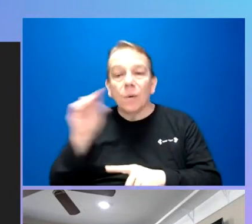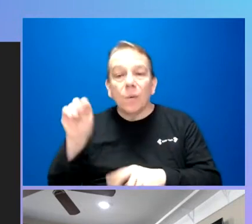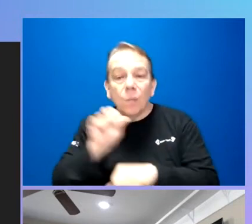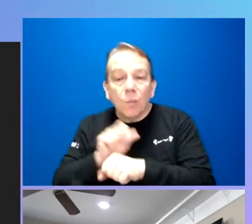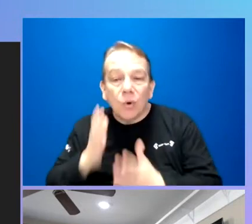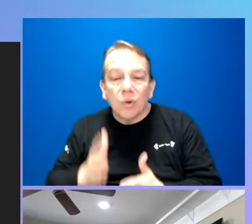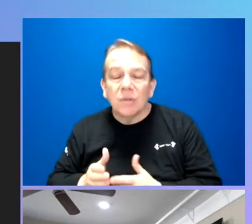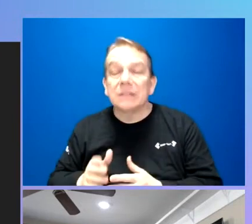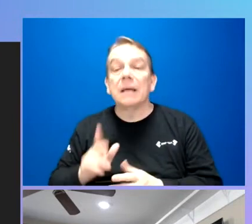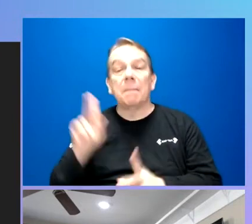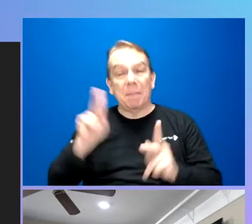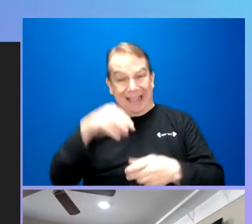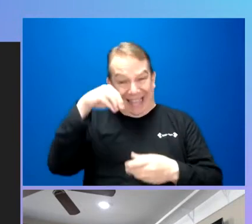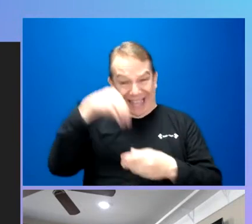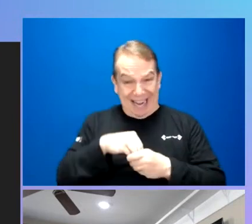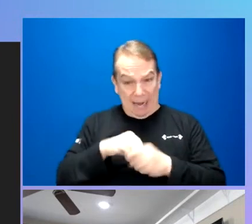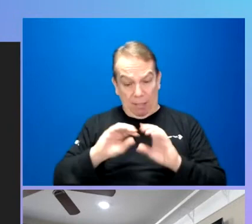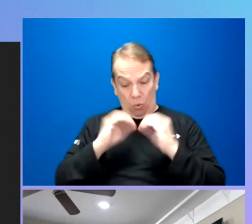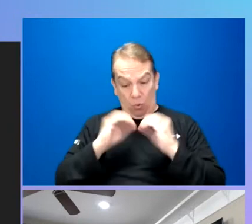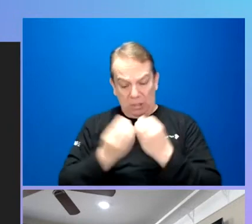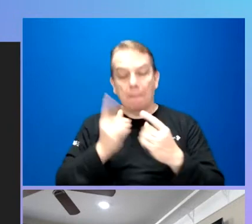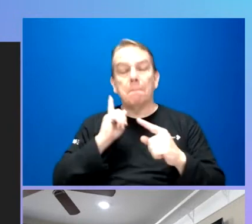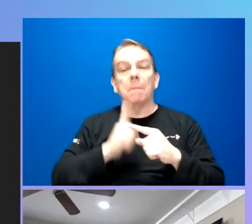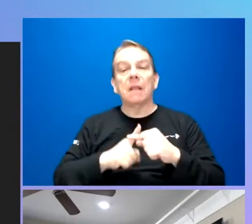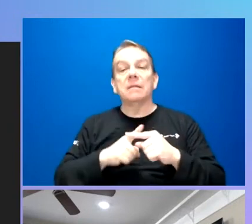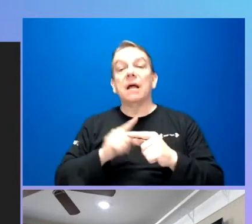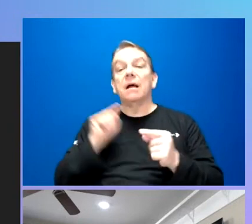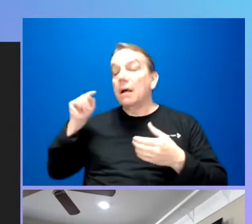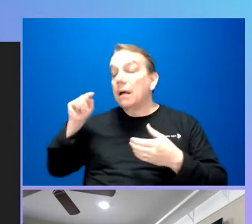organization because one of the things to get known to, to get